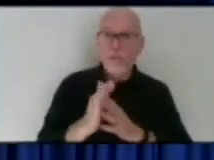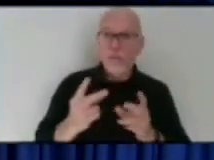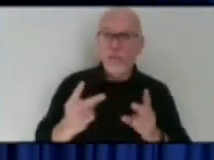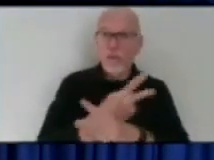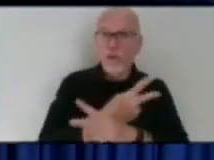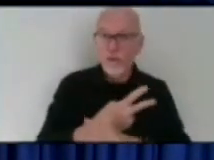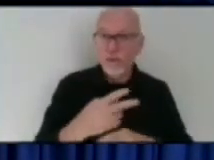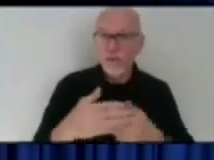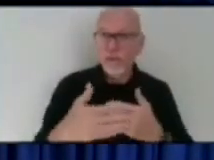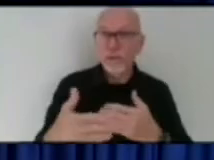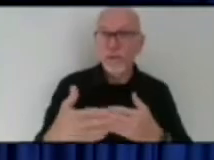another question. Yeah,